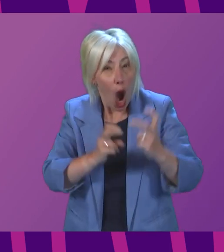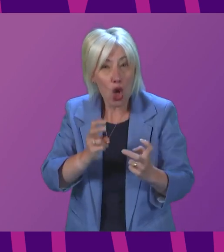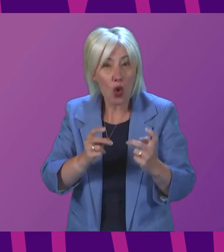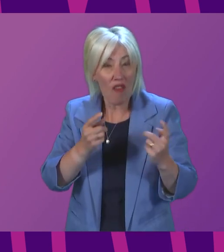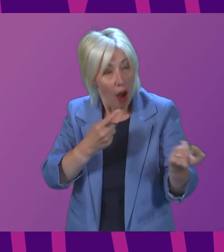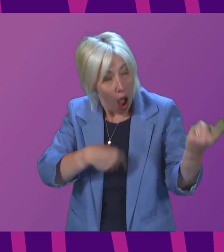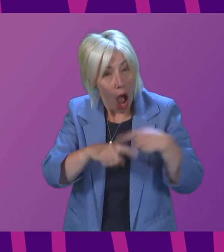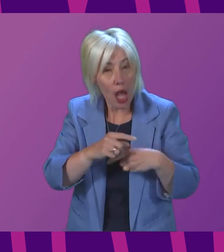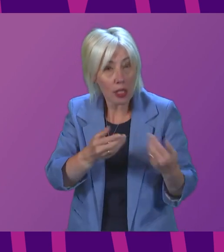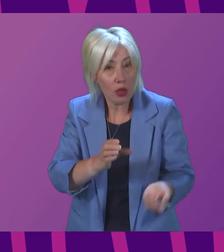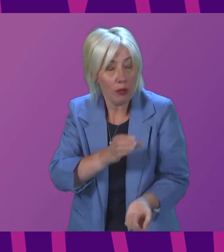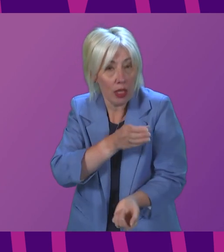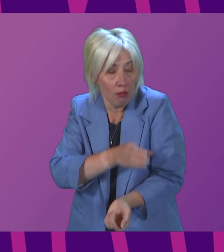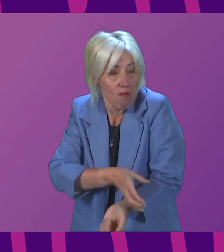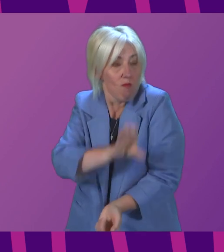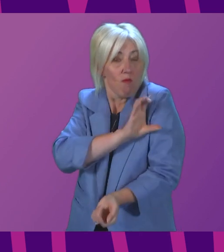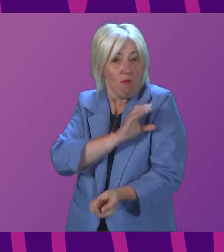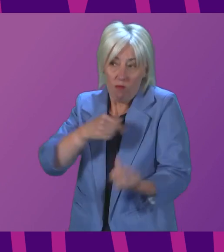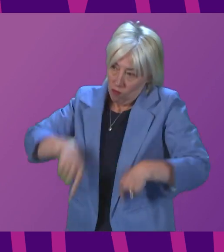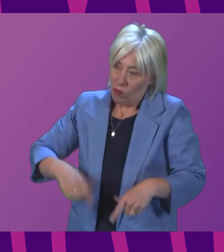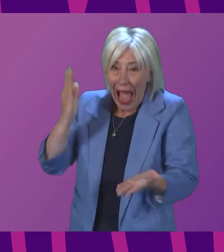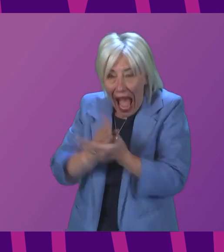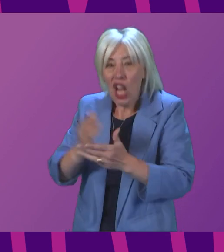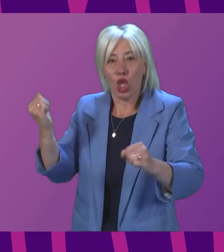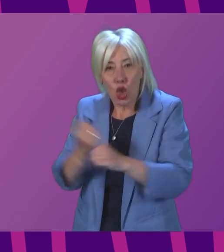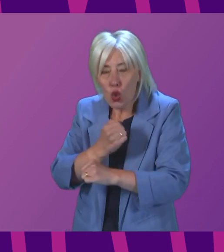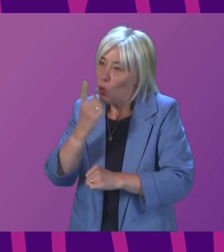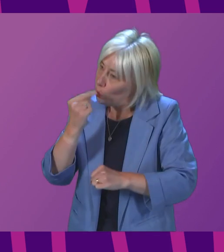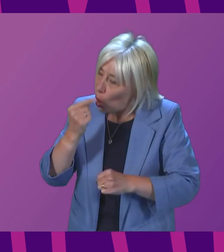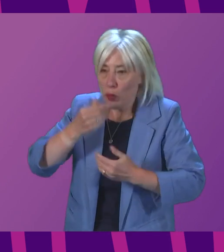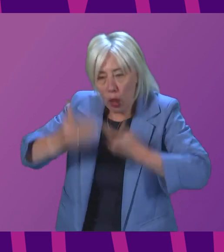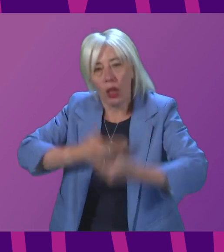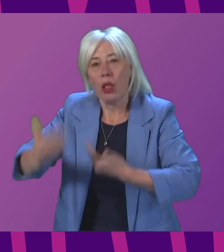to do it?